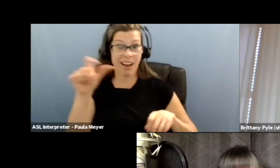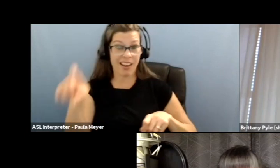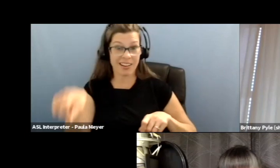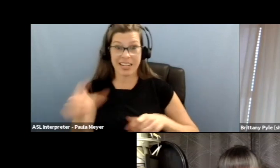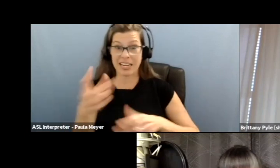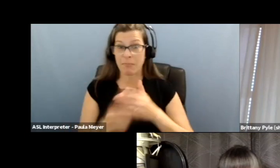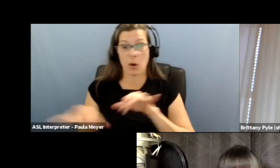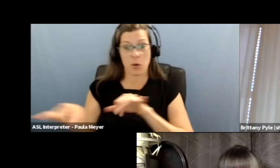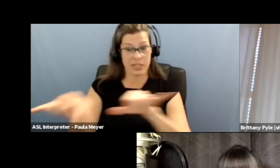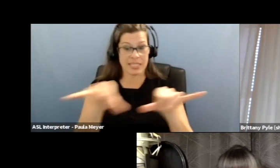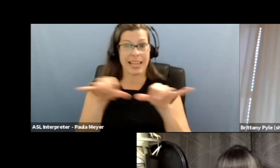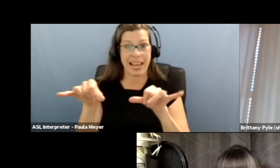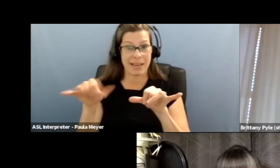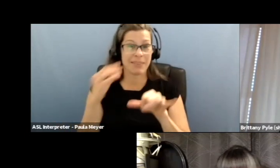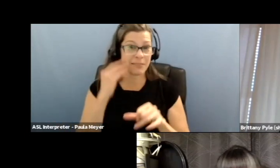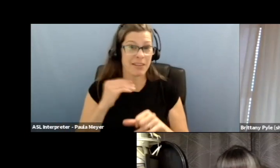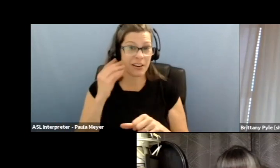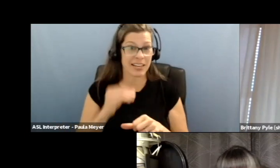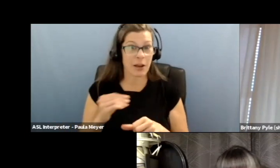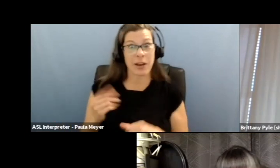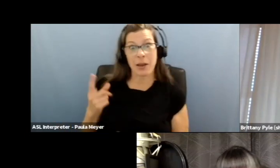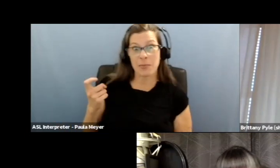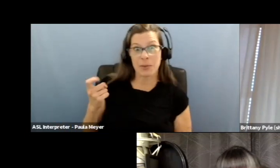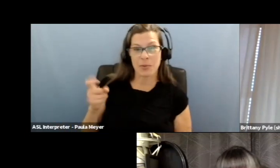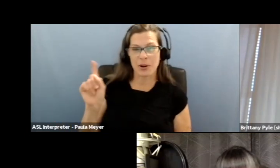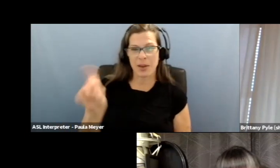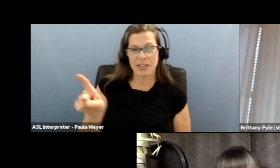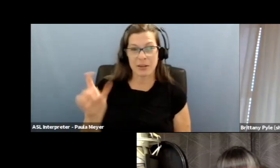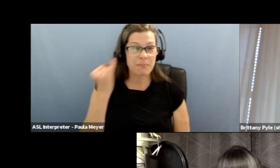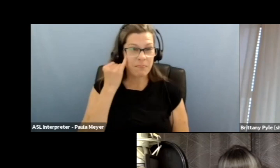One last one. pAndy] So if you have a programmer material